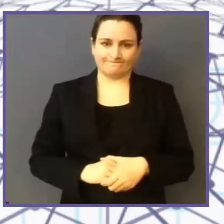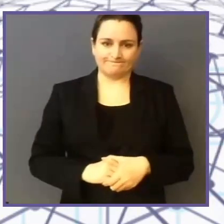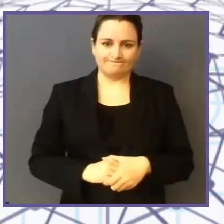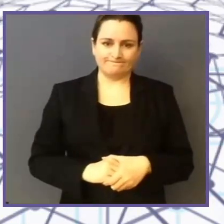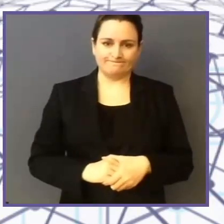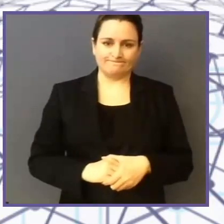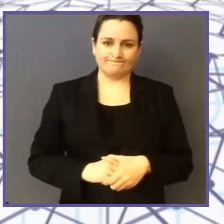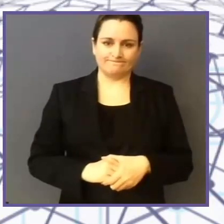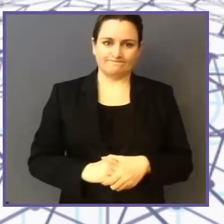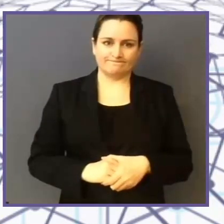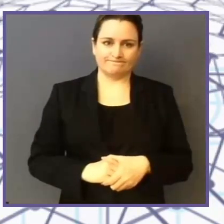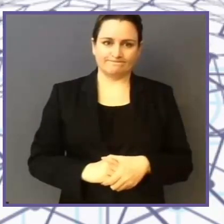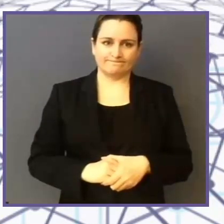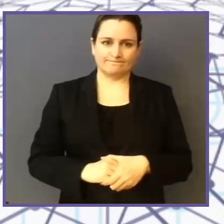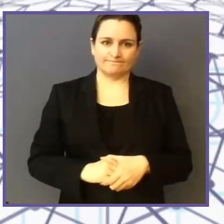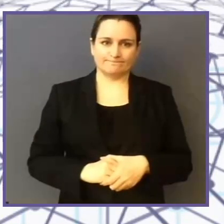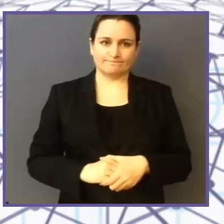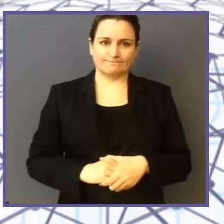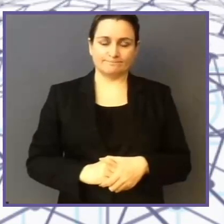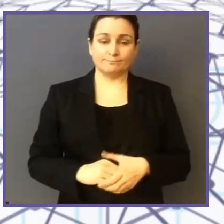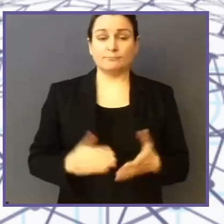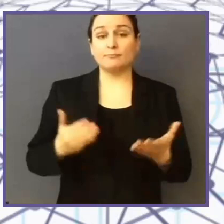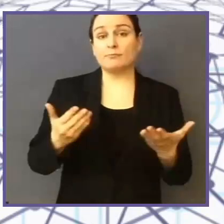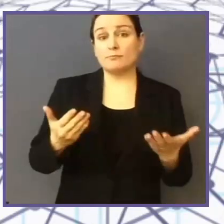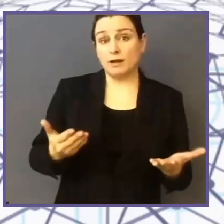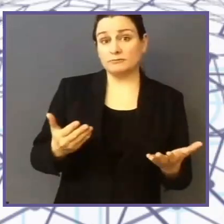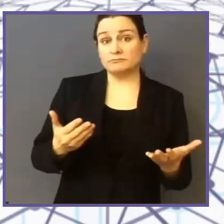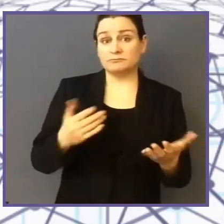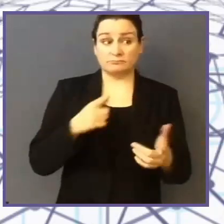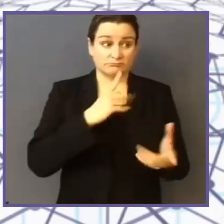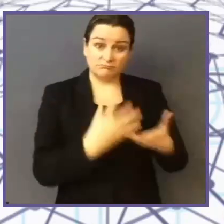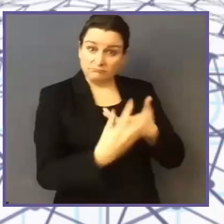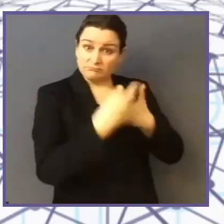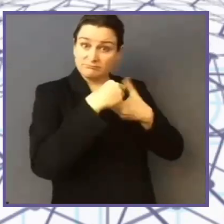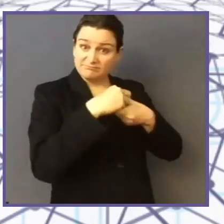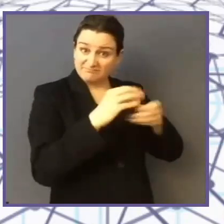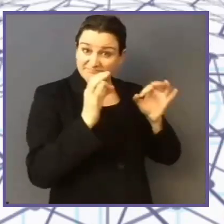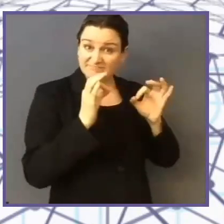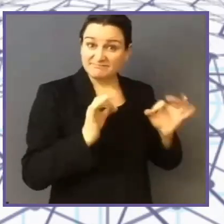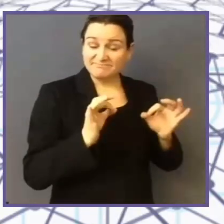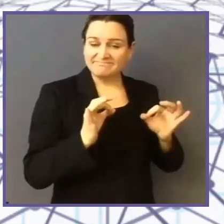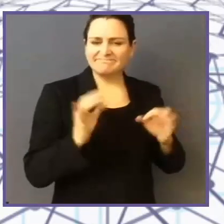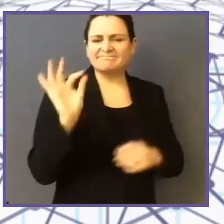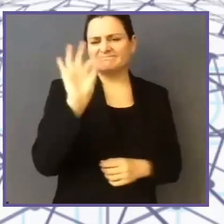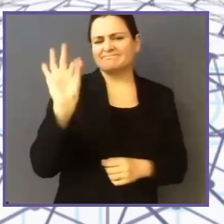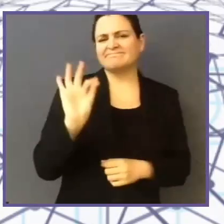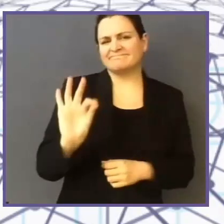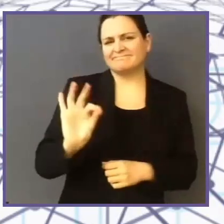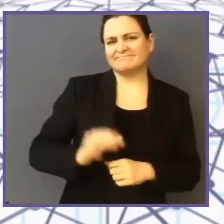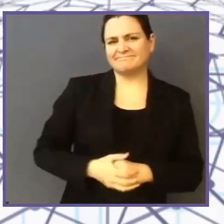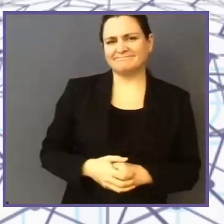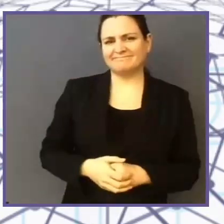It's hard to believe that a method of reading and writing developed by Louis Braille in